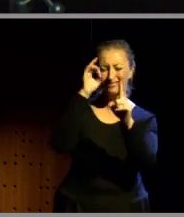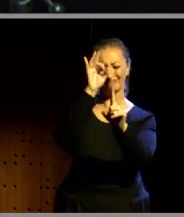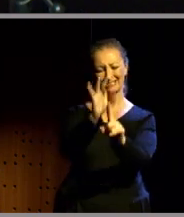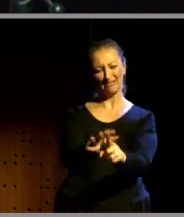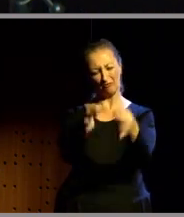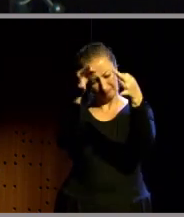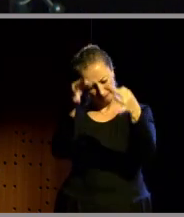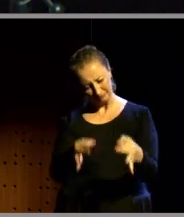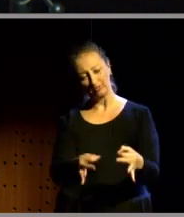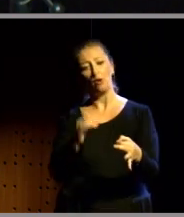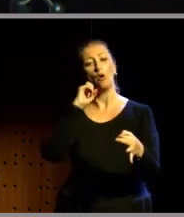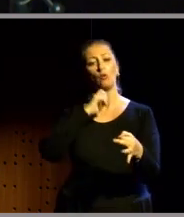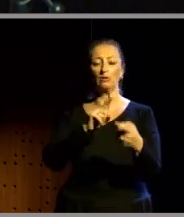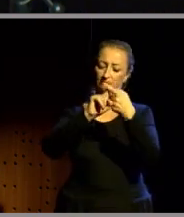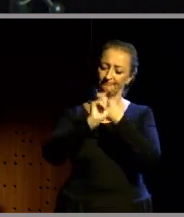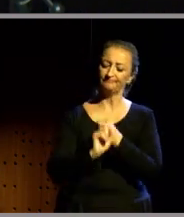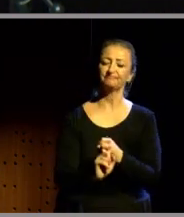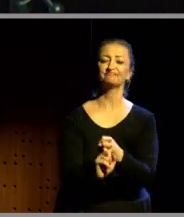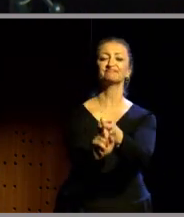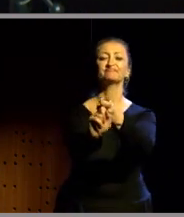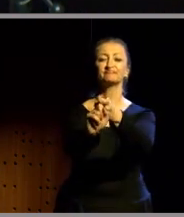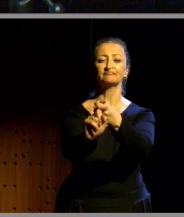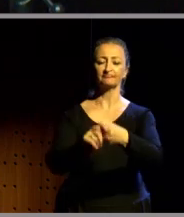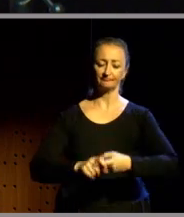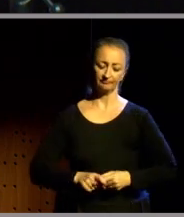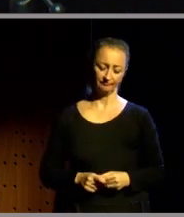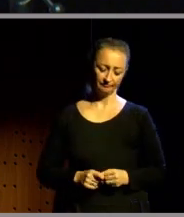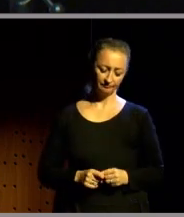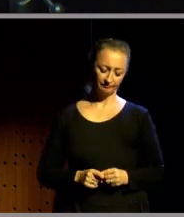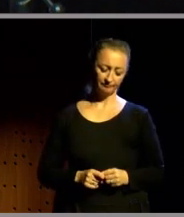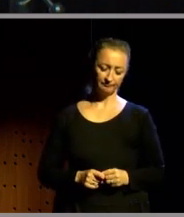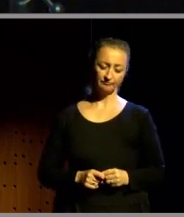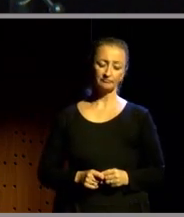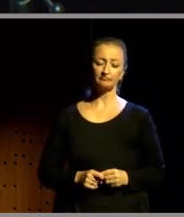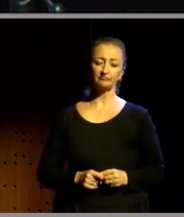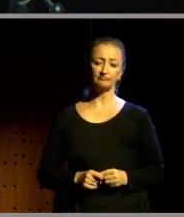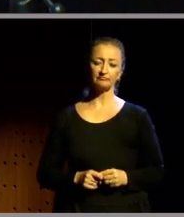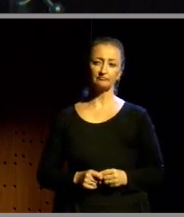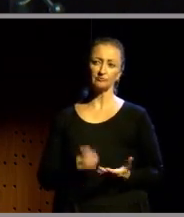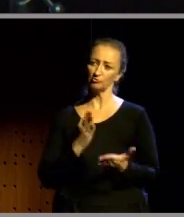and culture is maintained and upheld. It is truly an exciting time for our